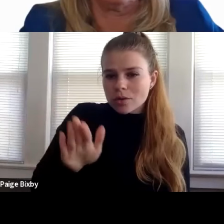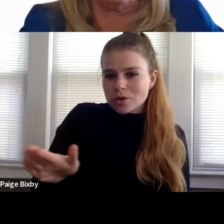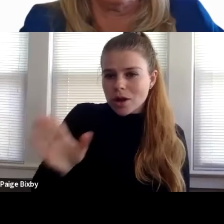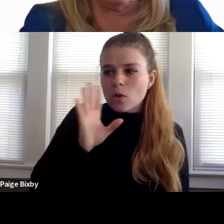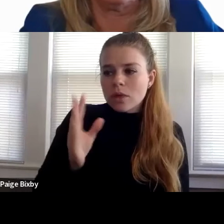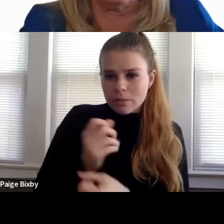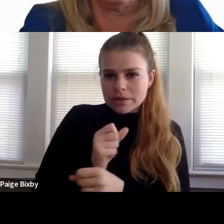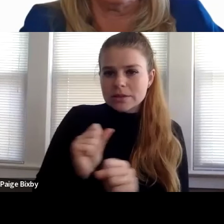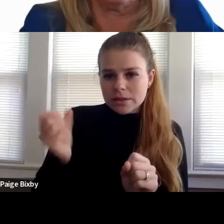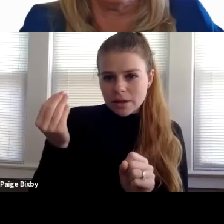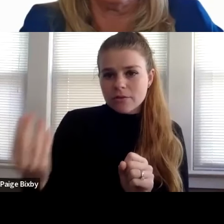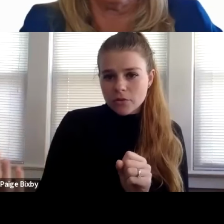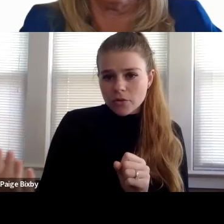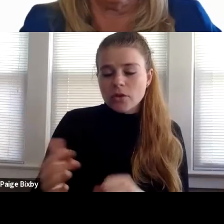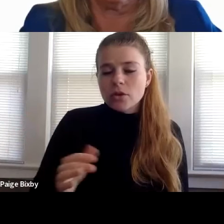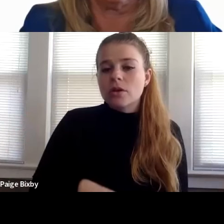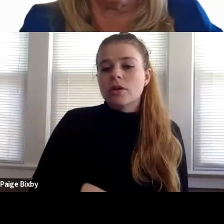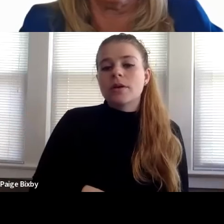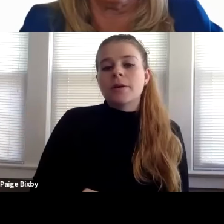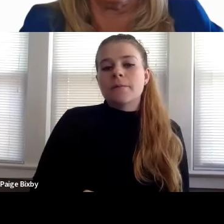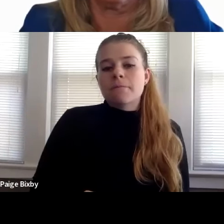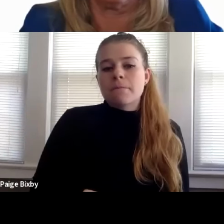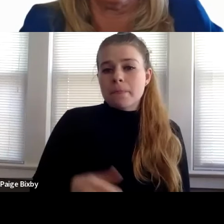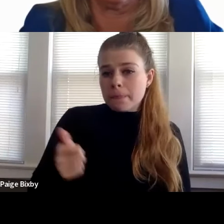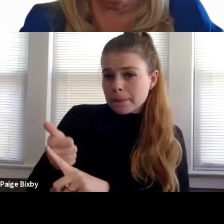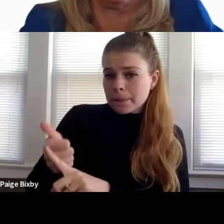and you're the one who knows what your child needs to be safe.